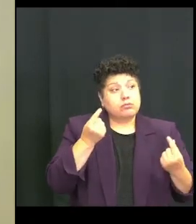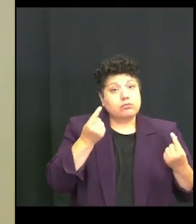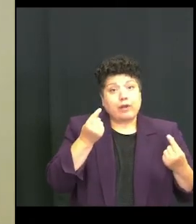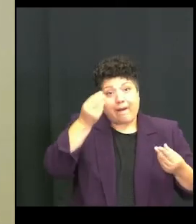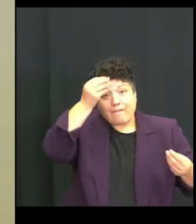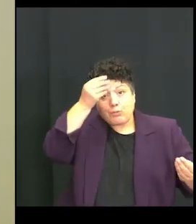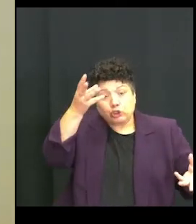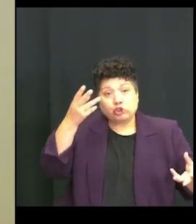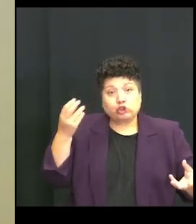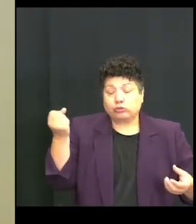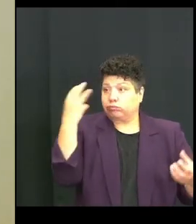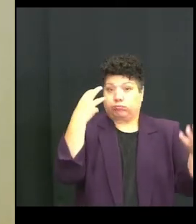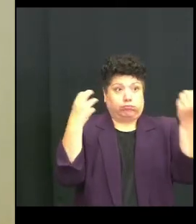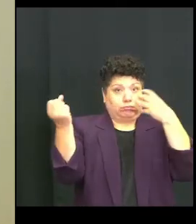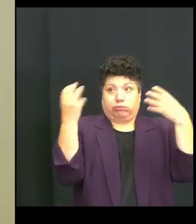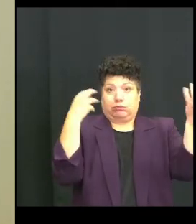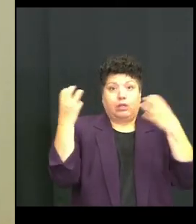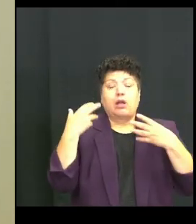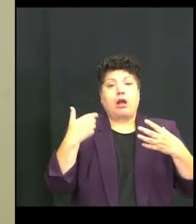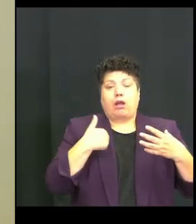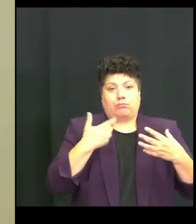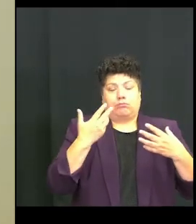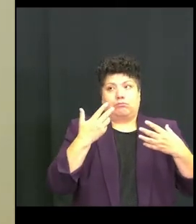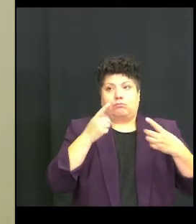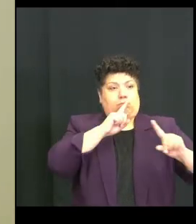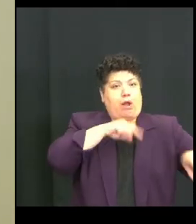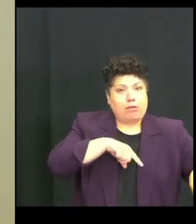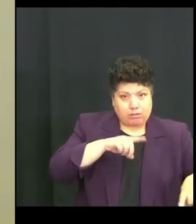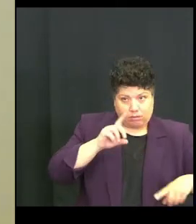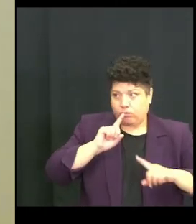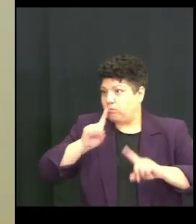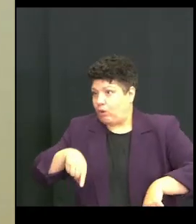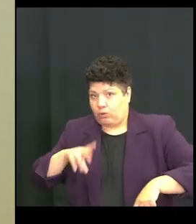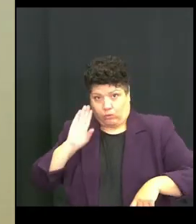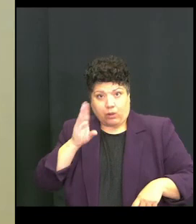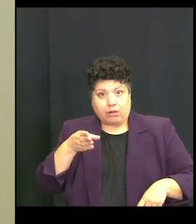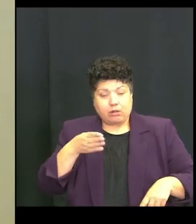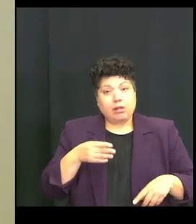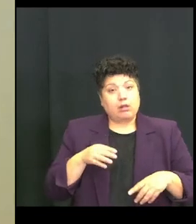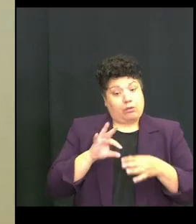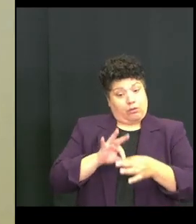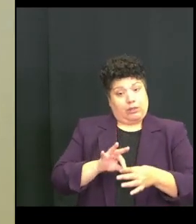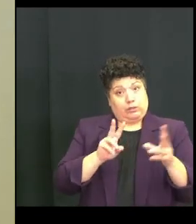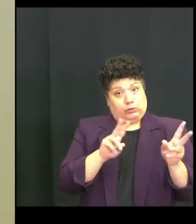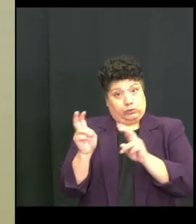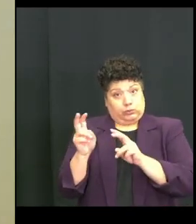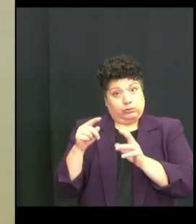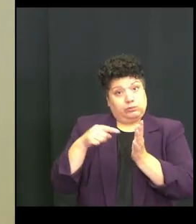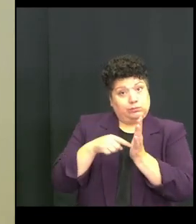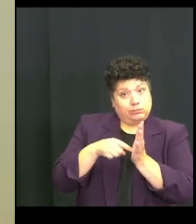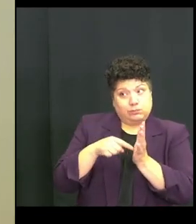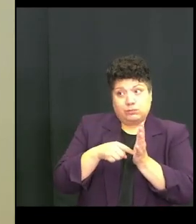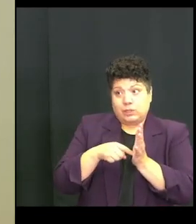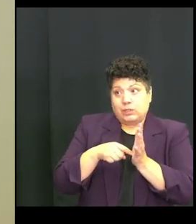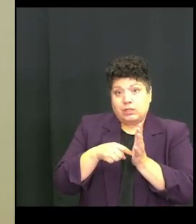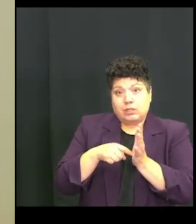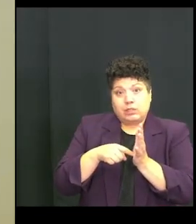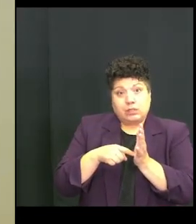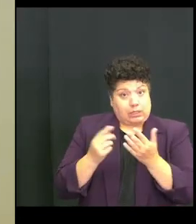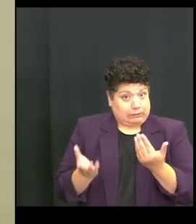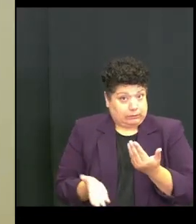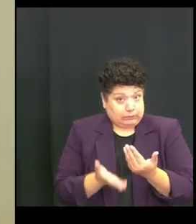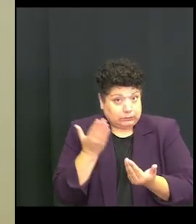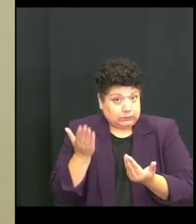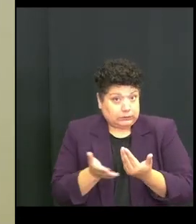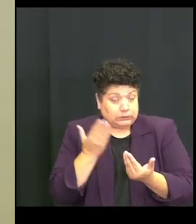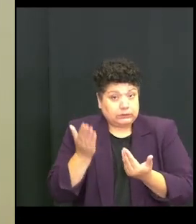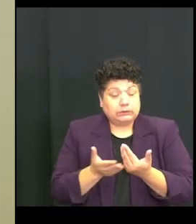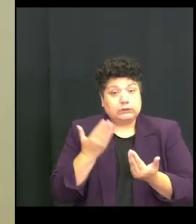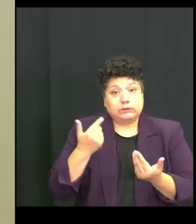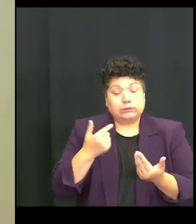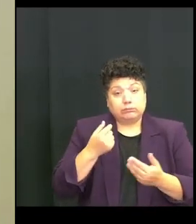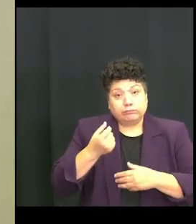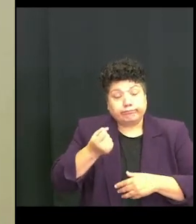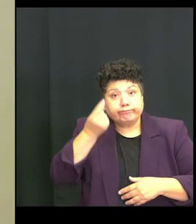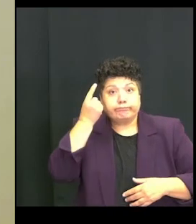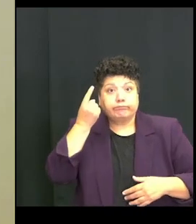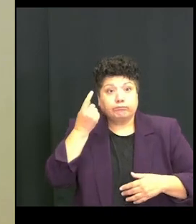particularly on the kinds of matters that are not so easily absorbed into partisan debate.